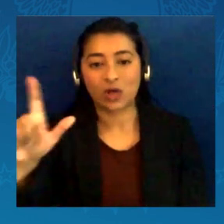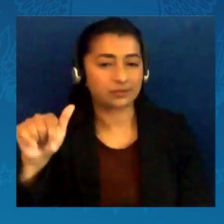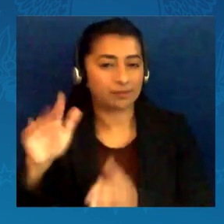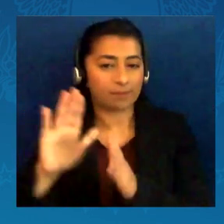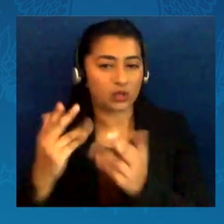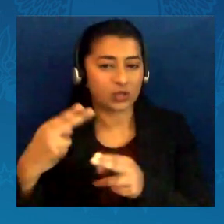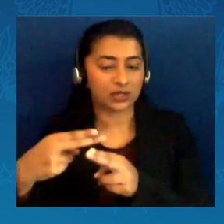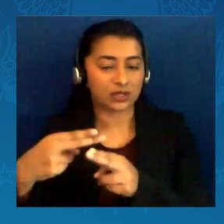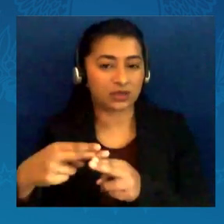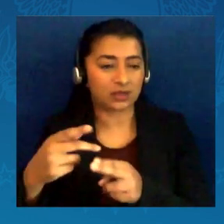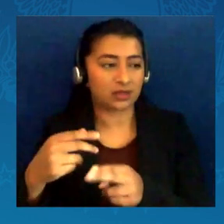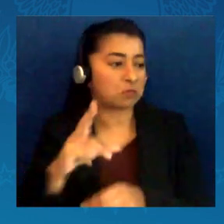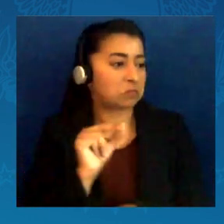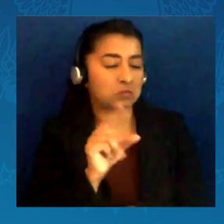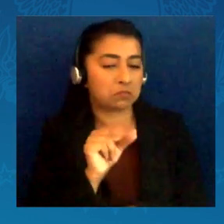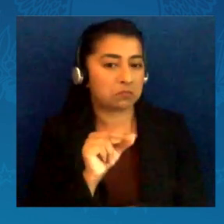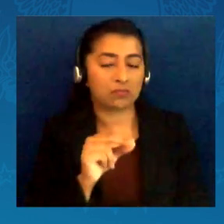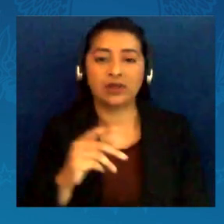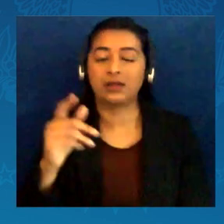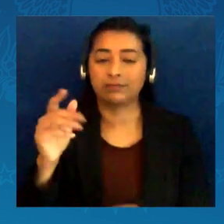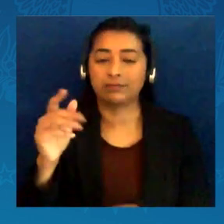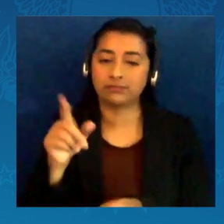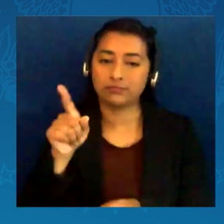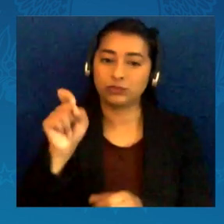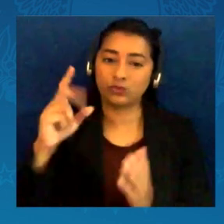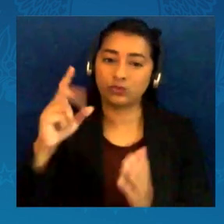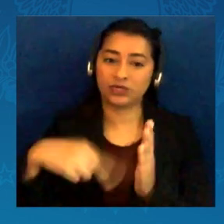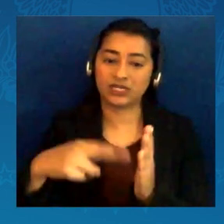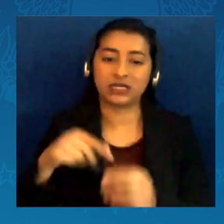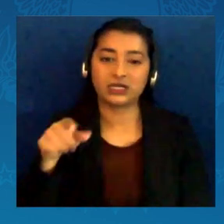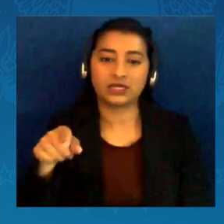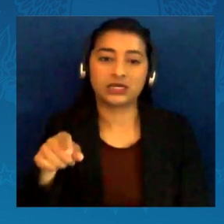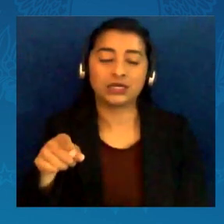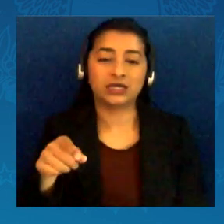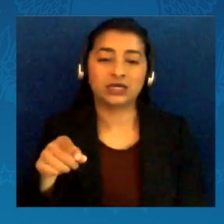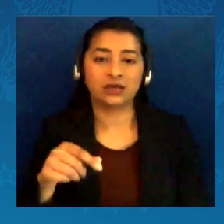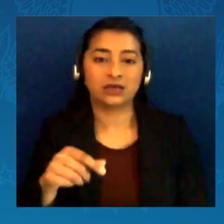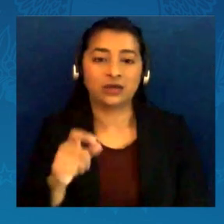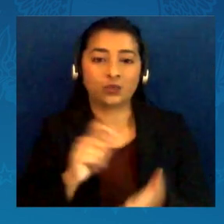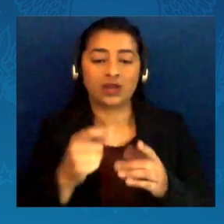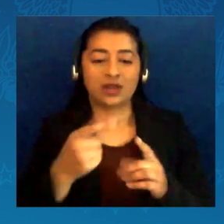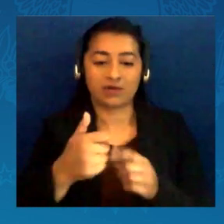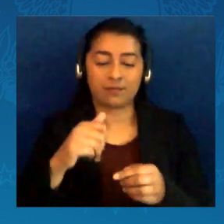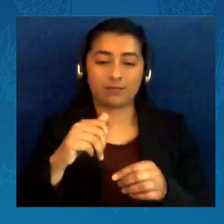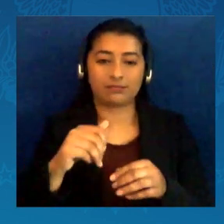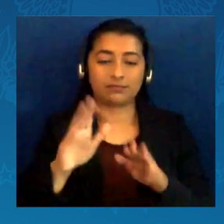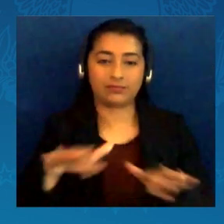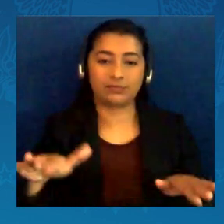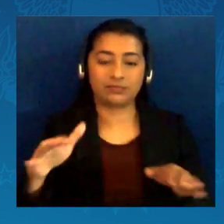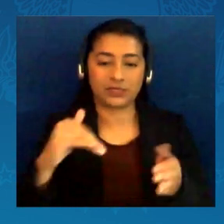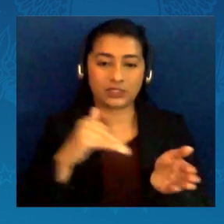It's it was written by a pediatrician who is now the surgeon general of California,